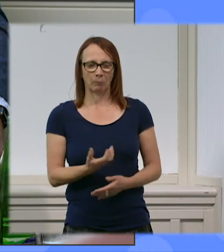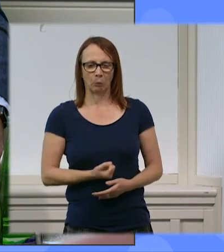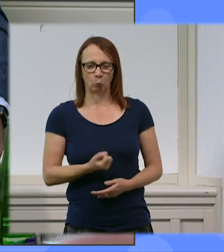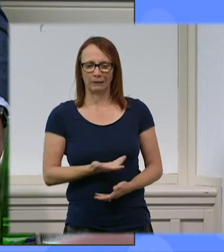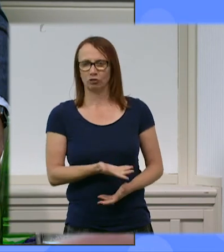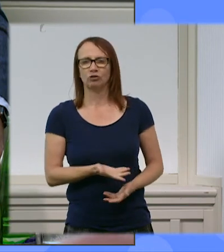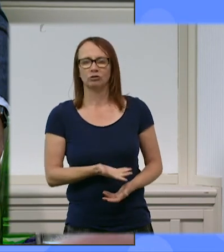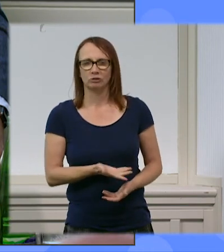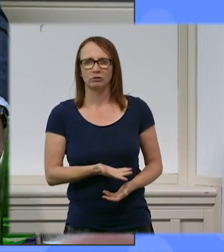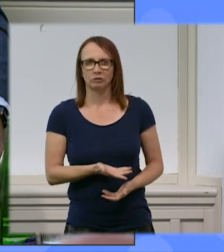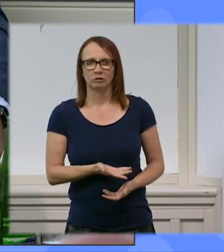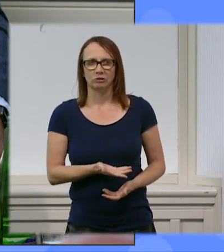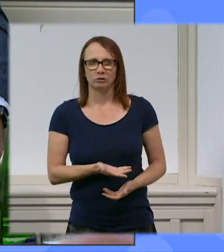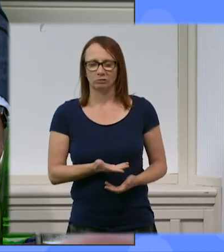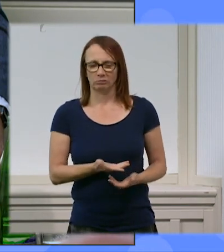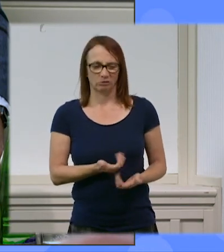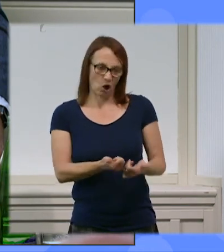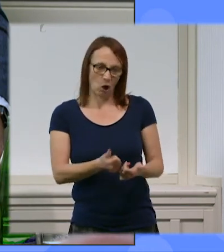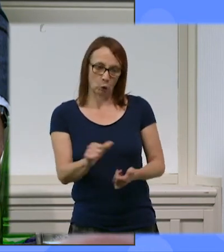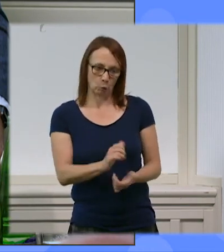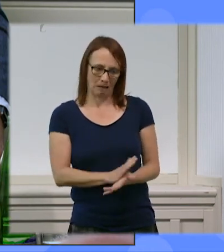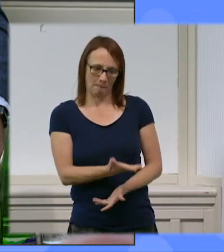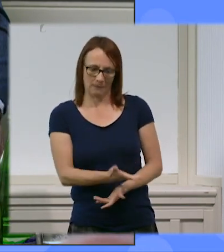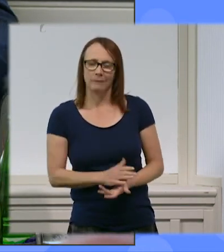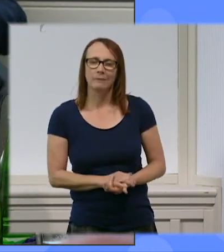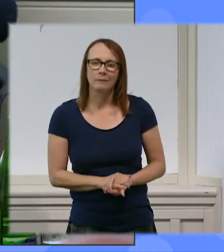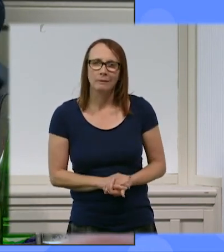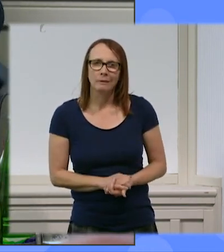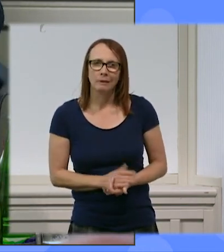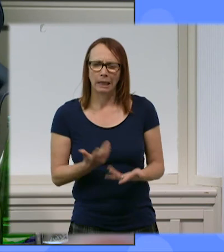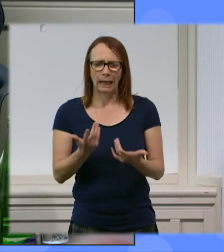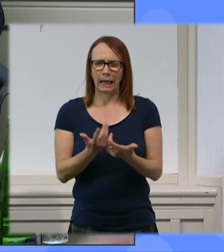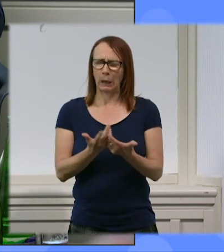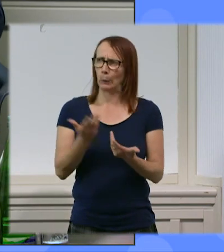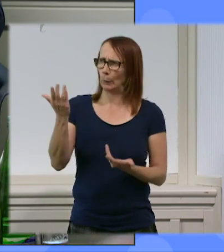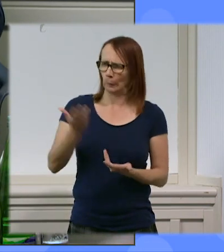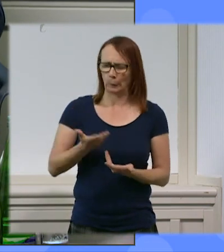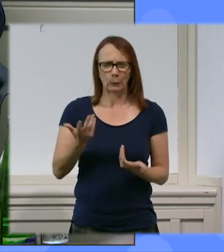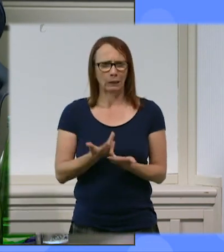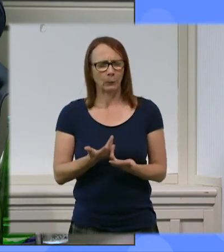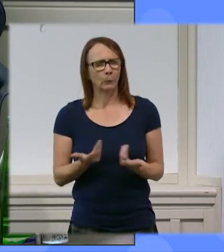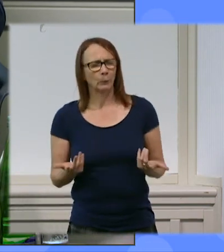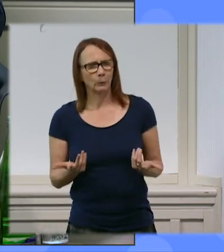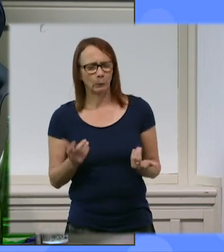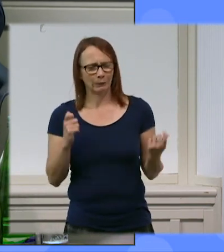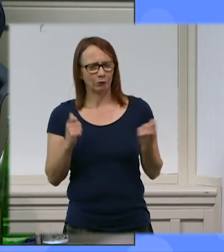and Helen be damned and be grateful for it is a big question but even the